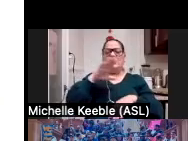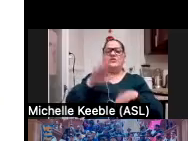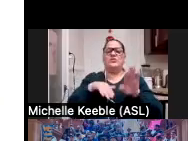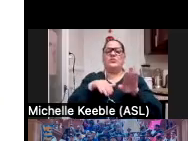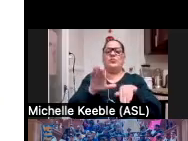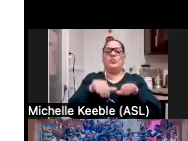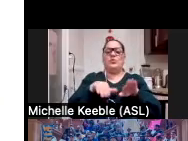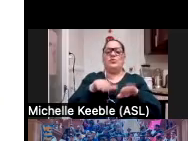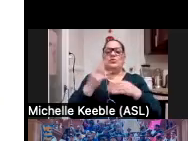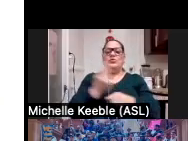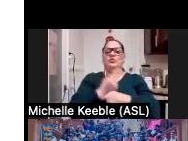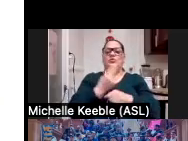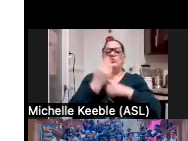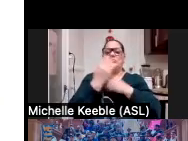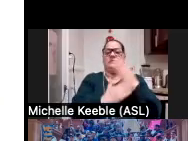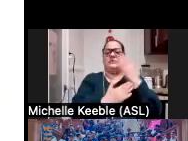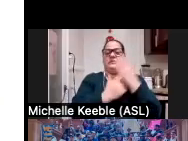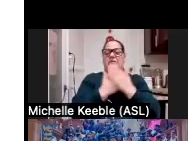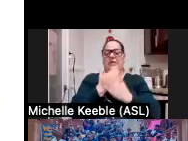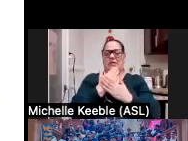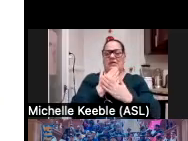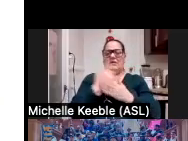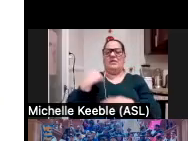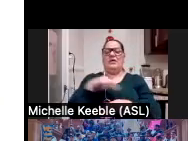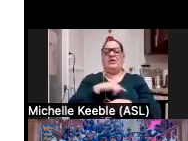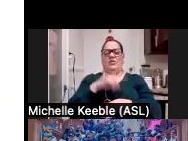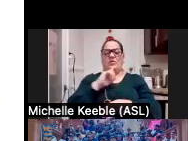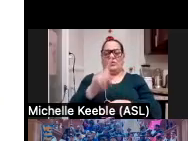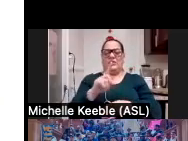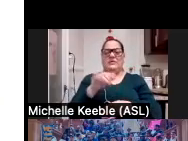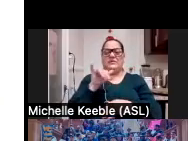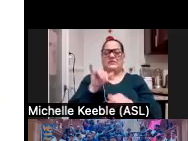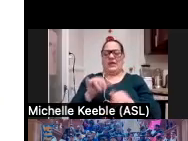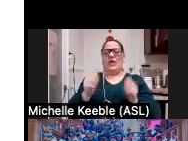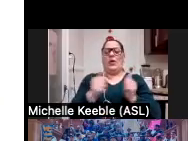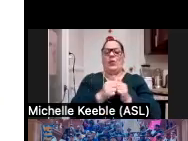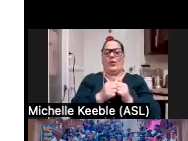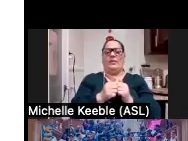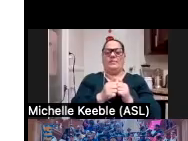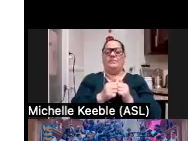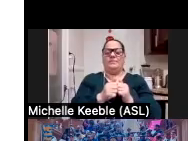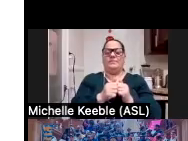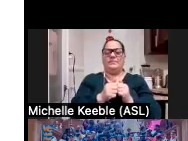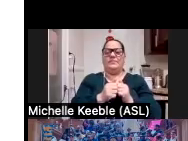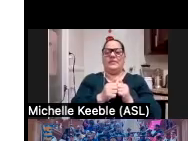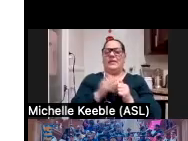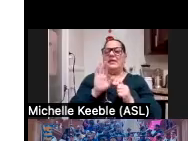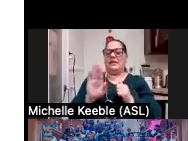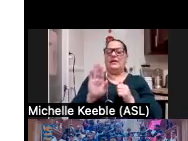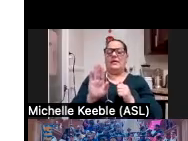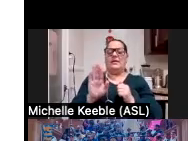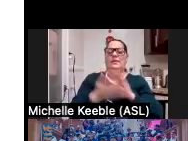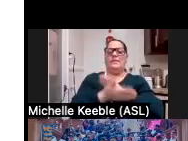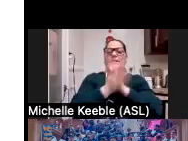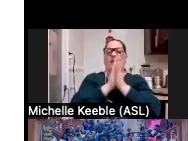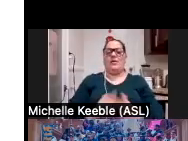um the ridicule and stigma really stung with him and it really drove him to a lifelong commitment